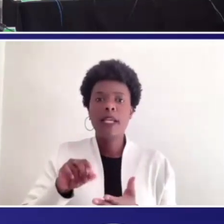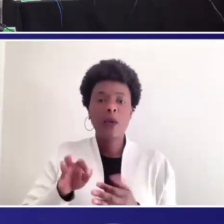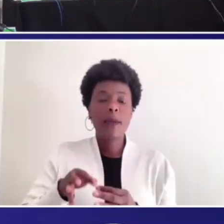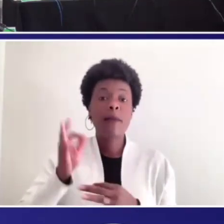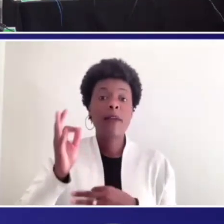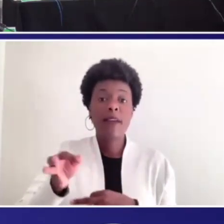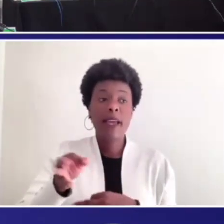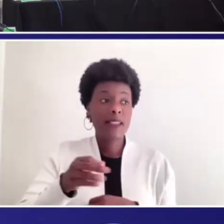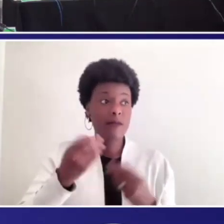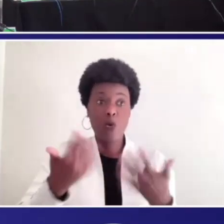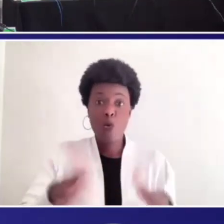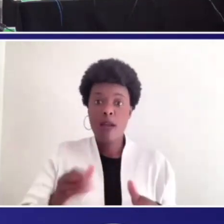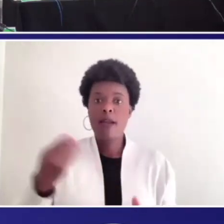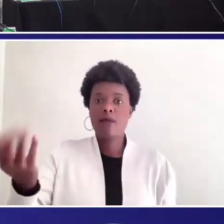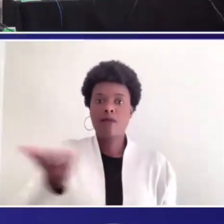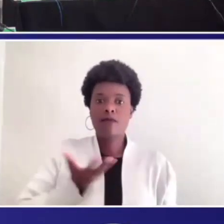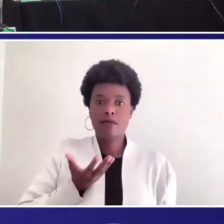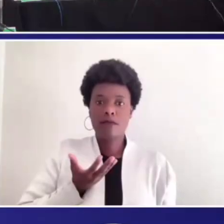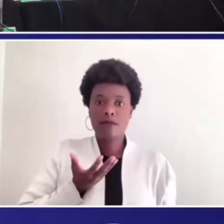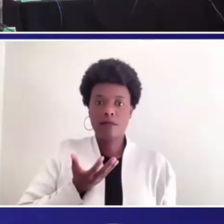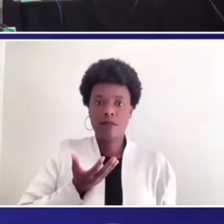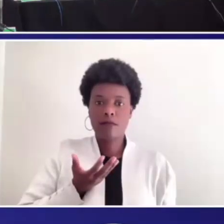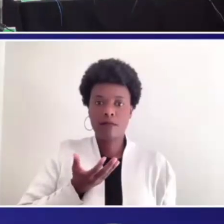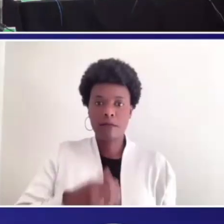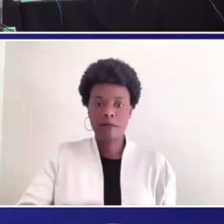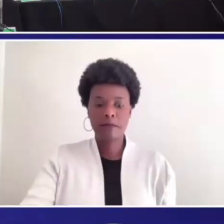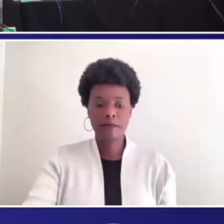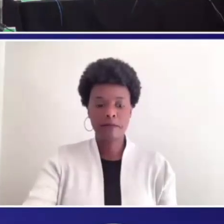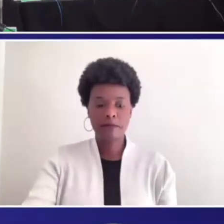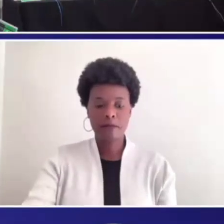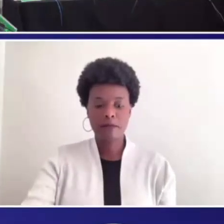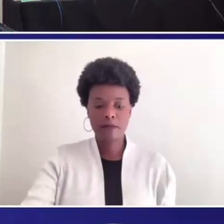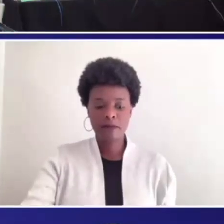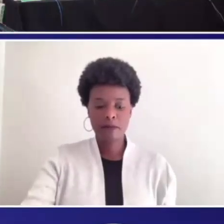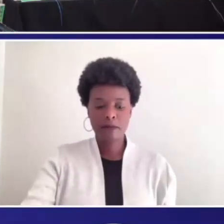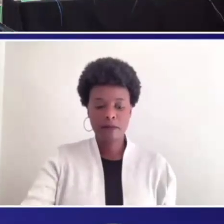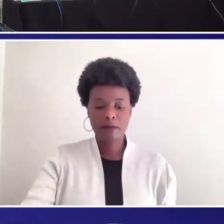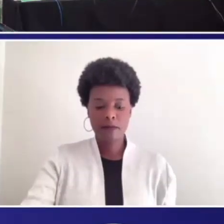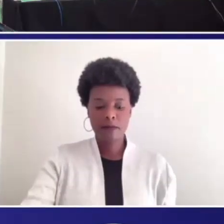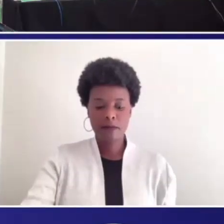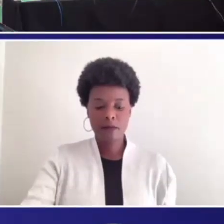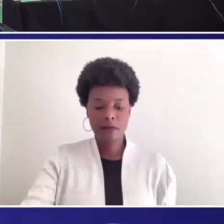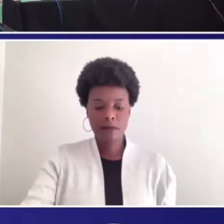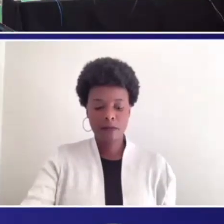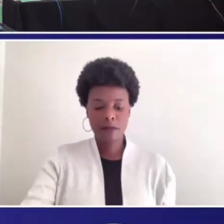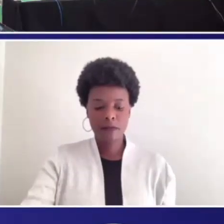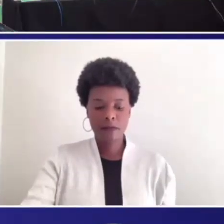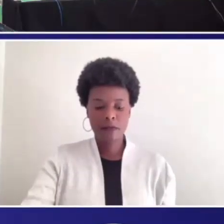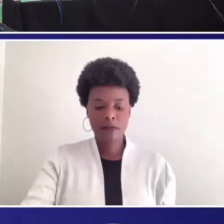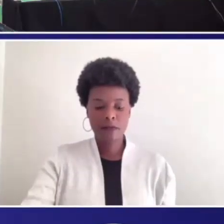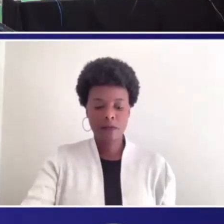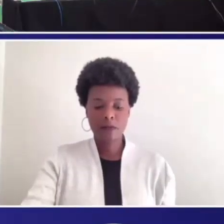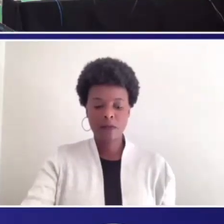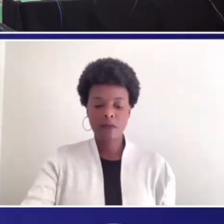due date if they do not want the due date advanced. And unless the prepayment